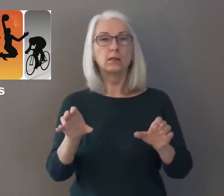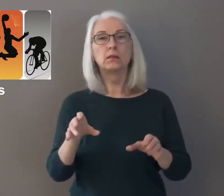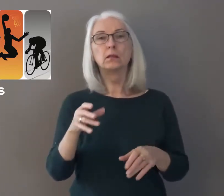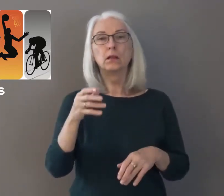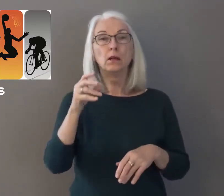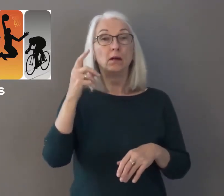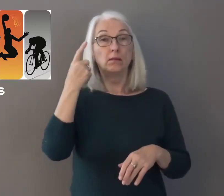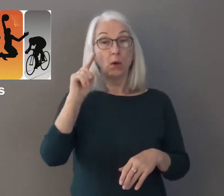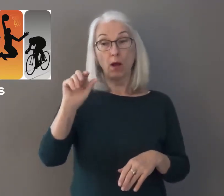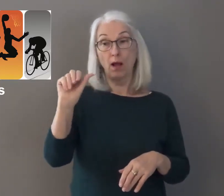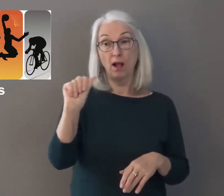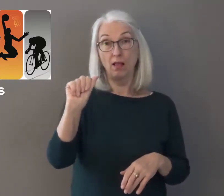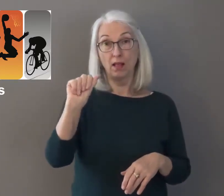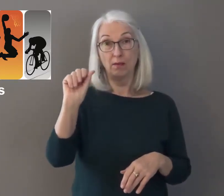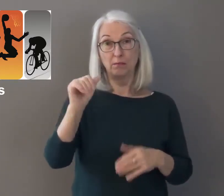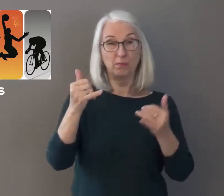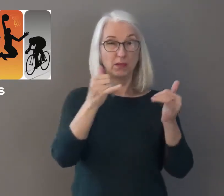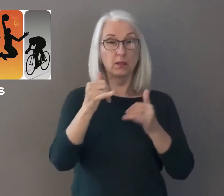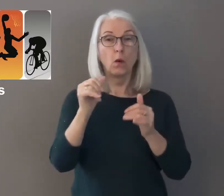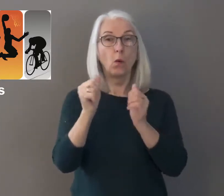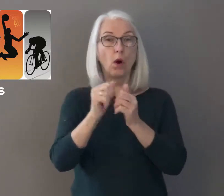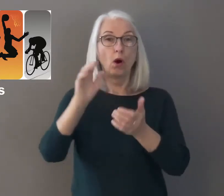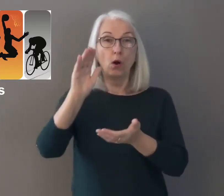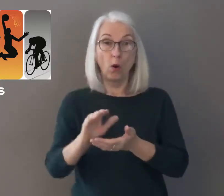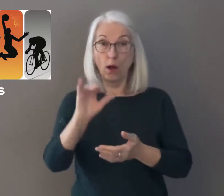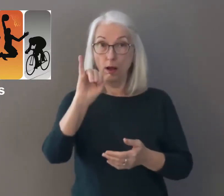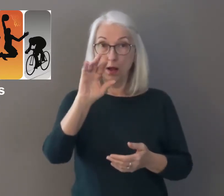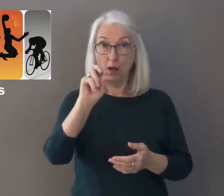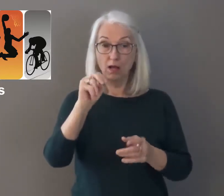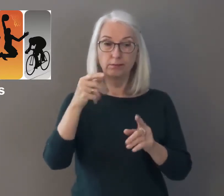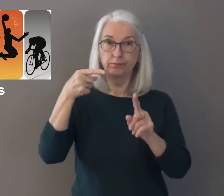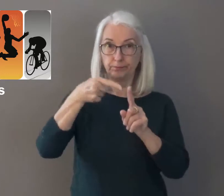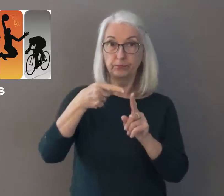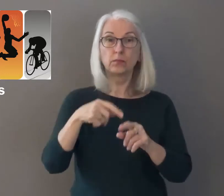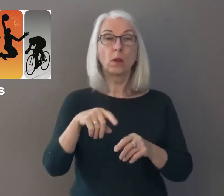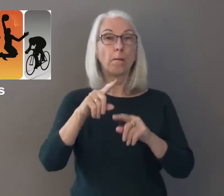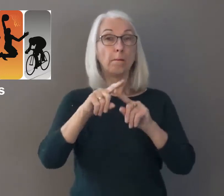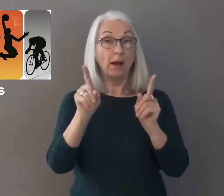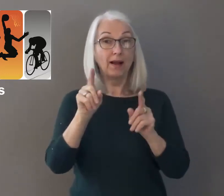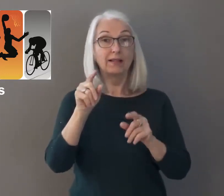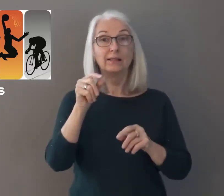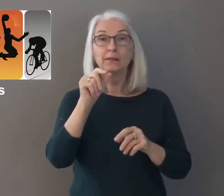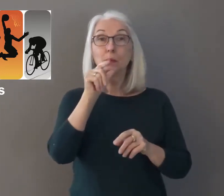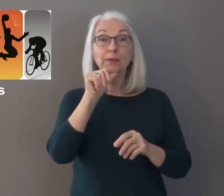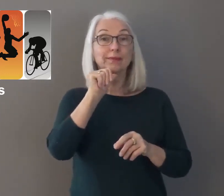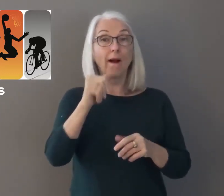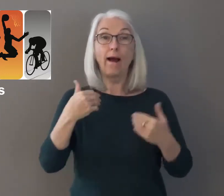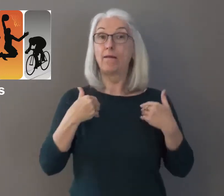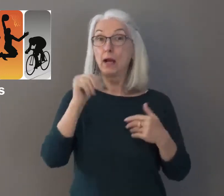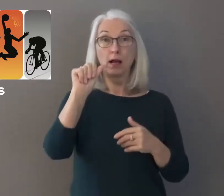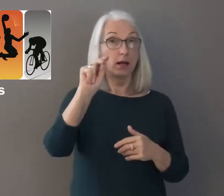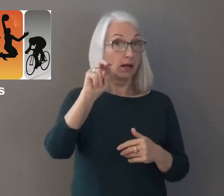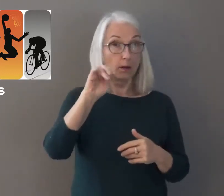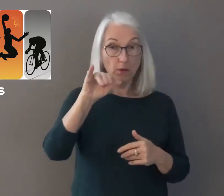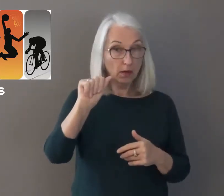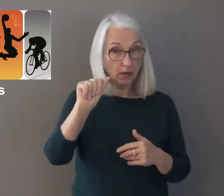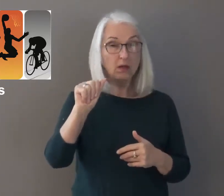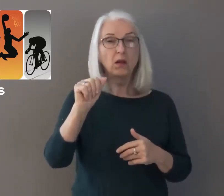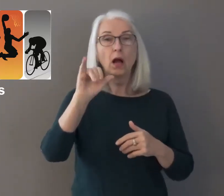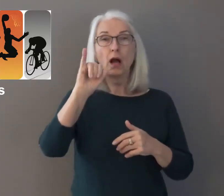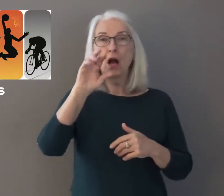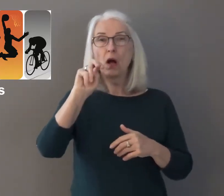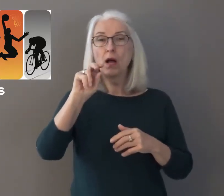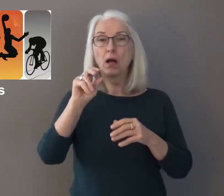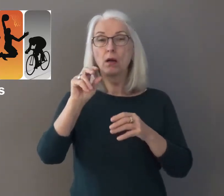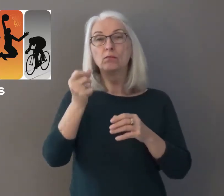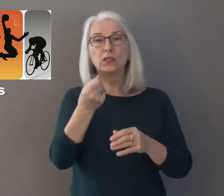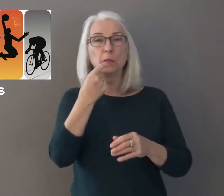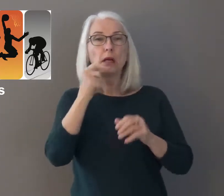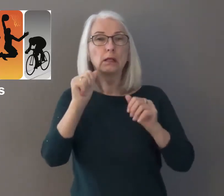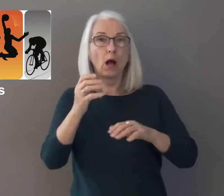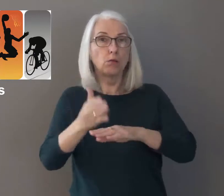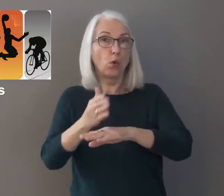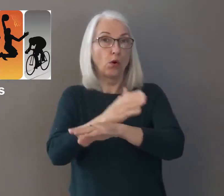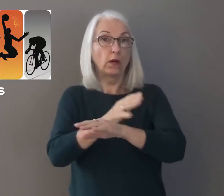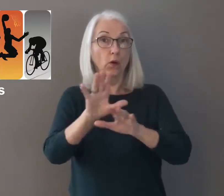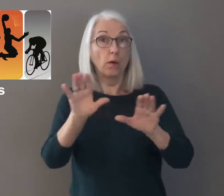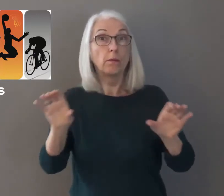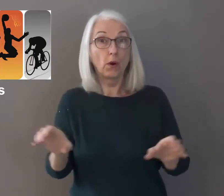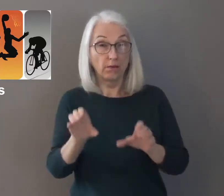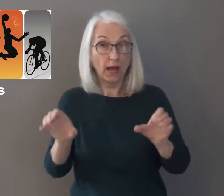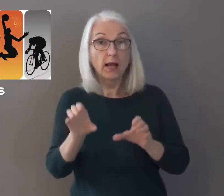For athletes with low iron status, but who don’t have anemia, iron supplements can improve performance.